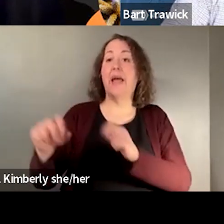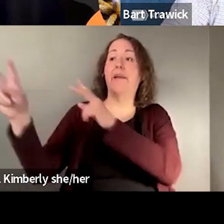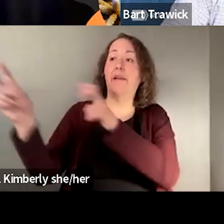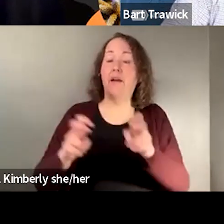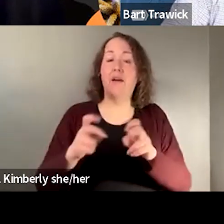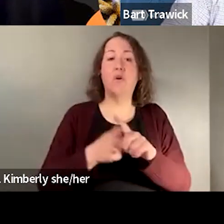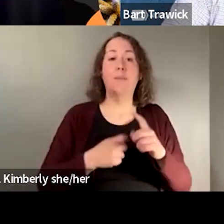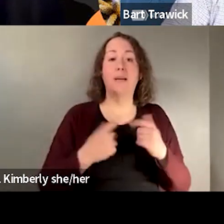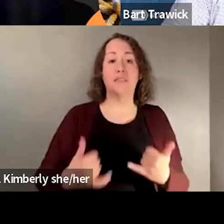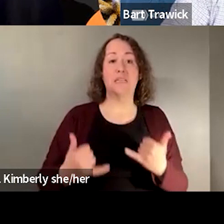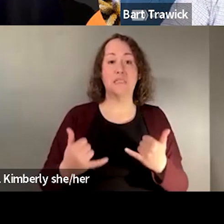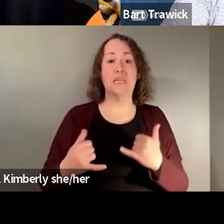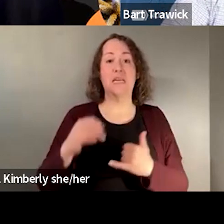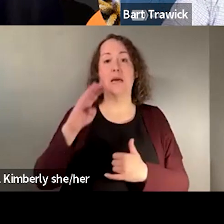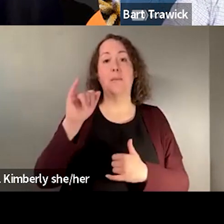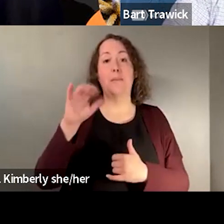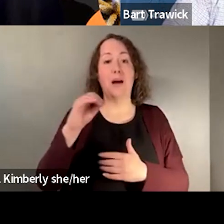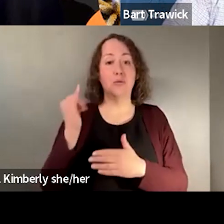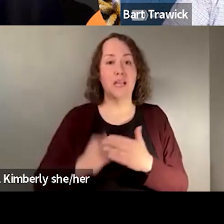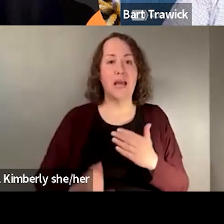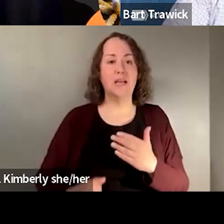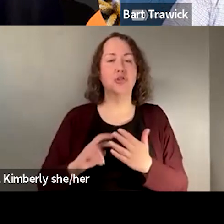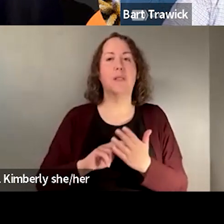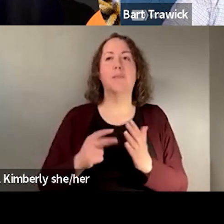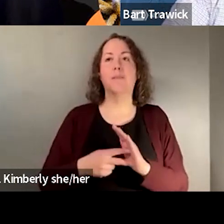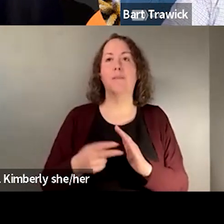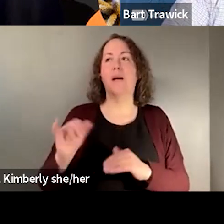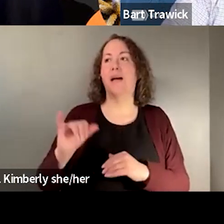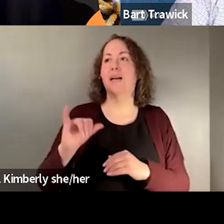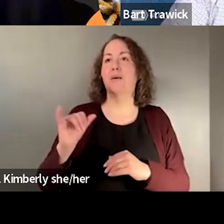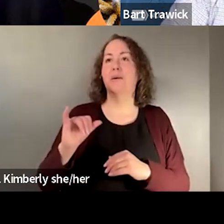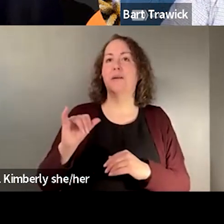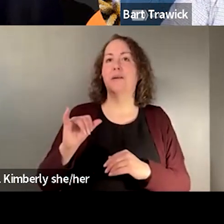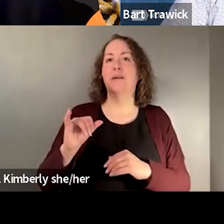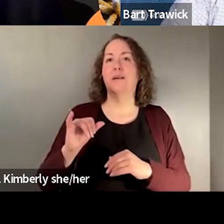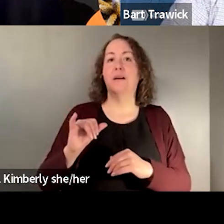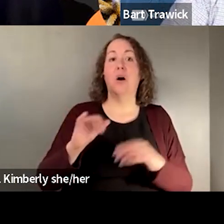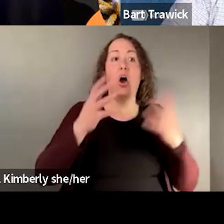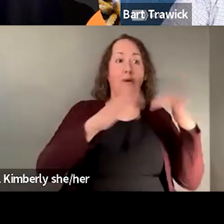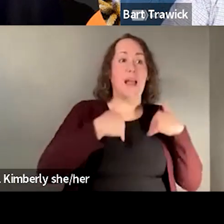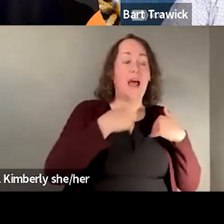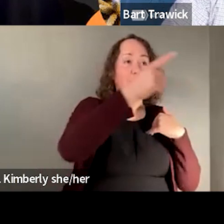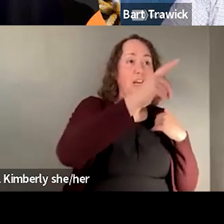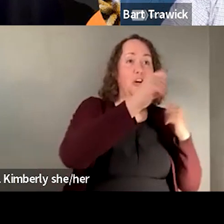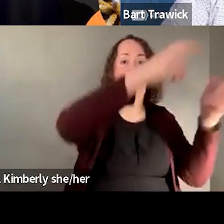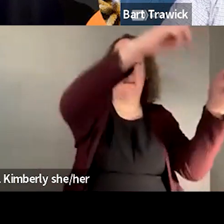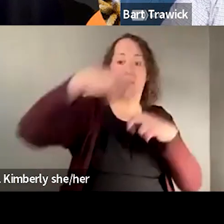So pretty much, like, reverse -- reverse that information into SciENcv. And -- and, if not, what -- what are your --